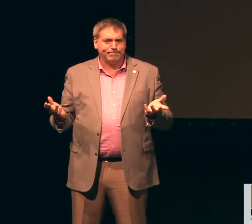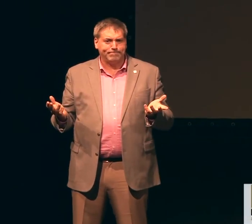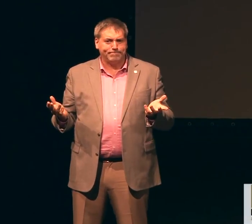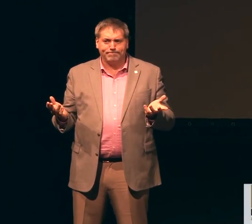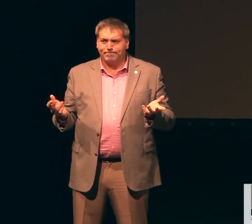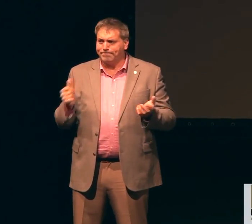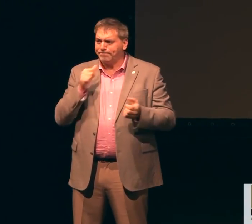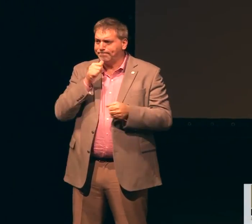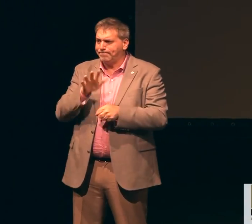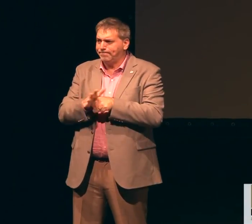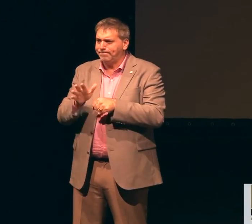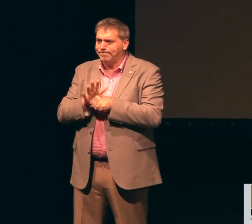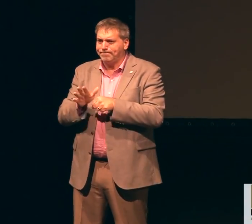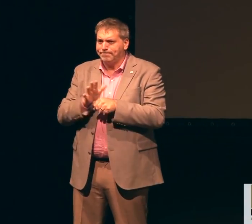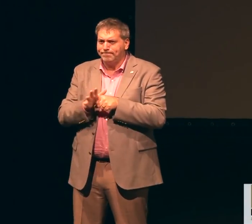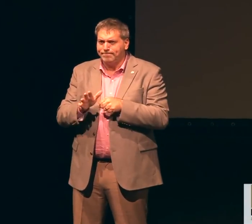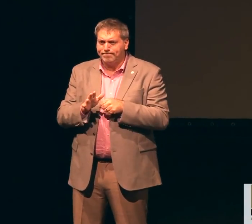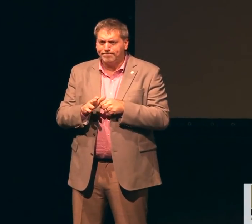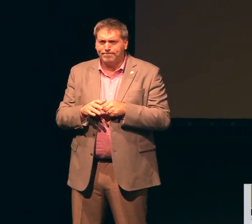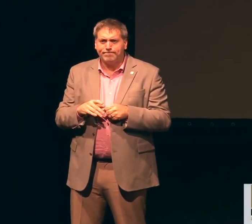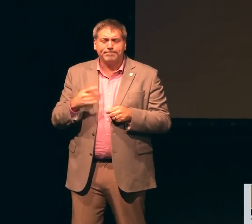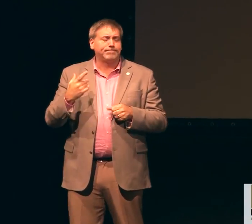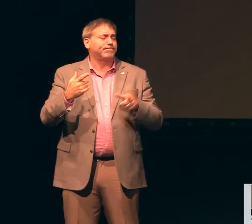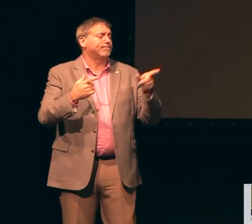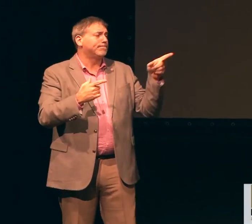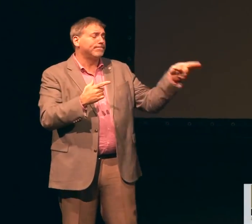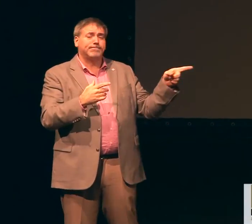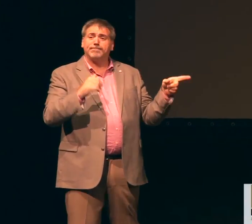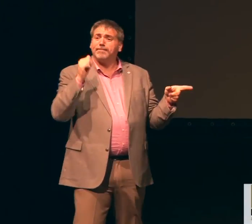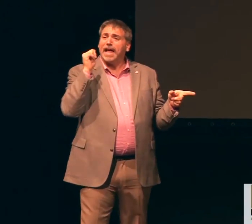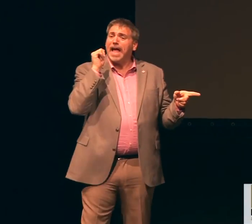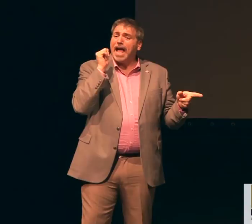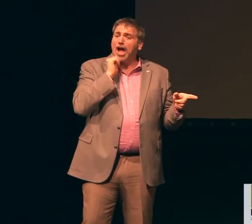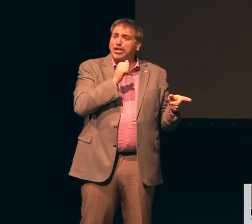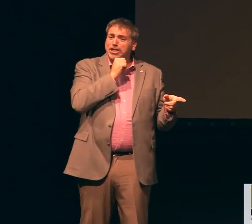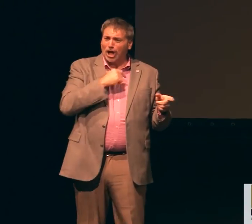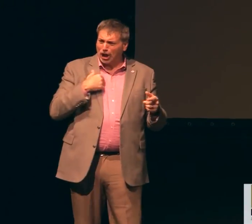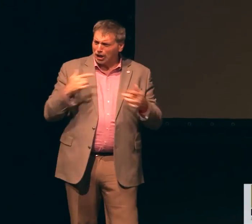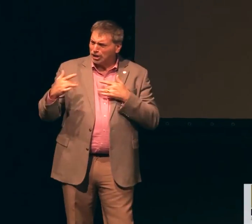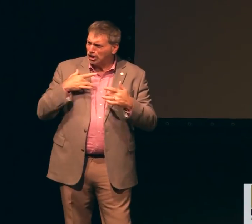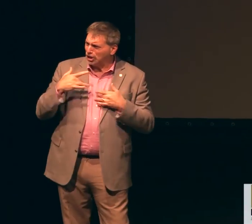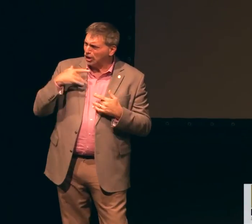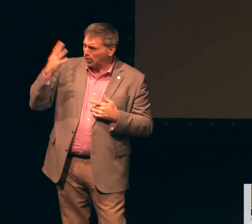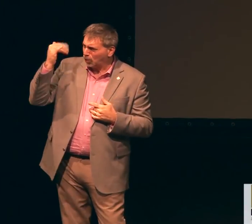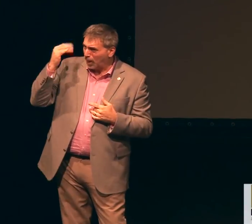not enough Deaf people to take these positions.